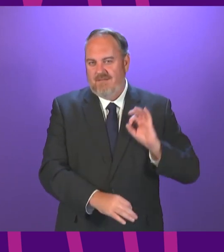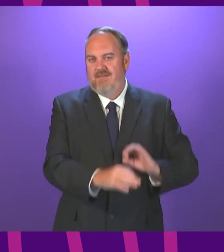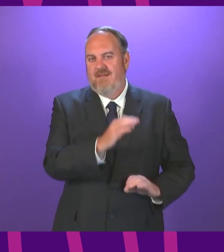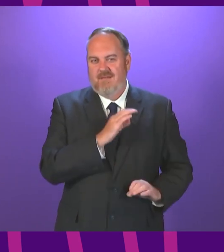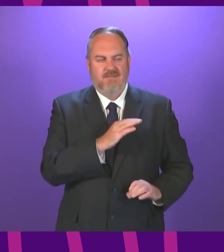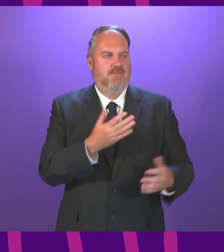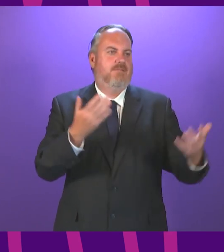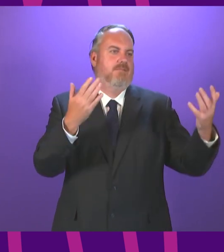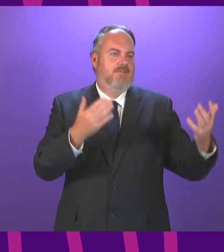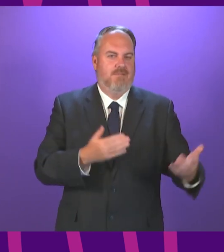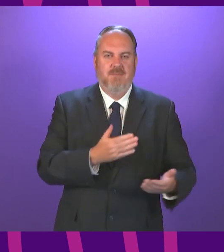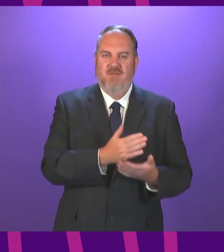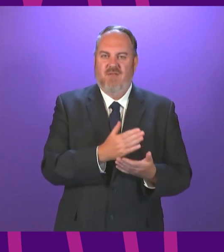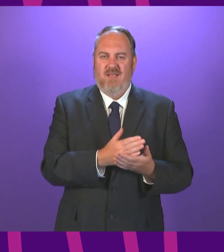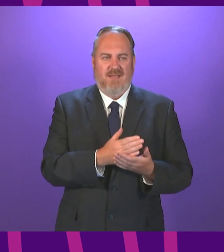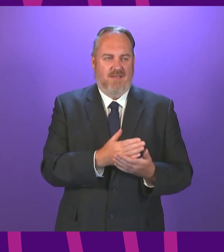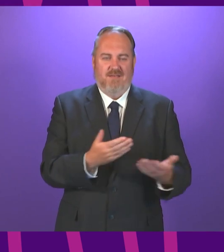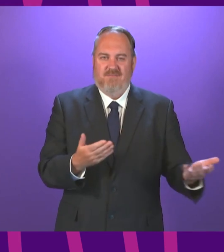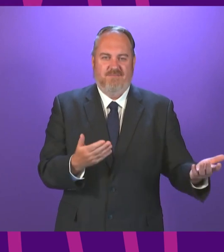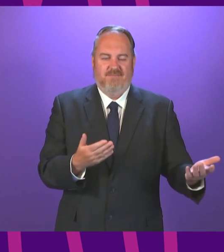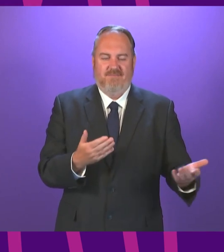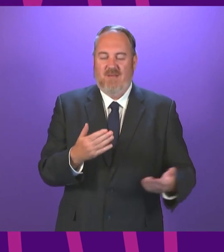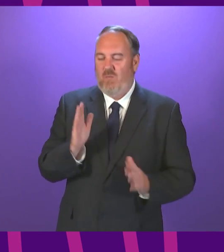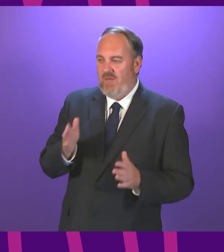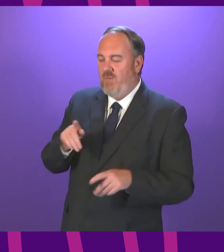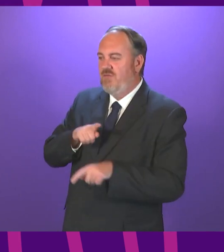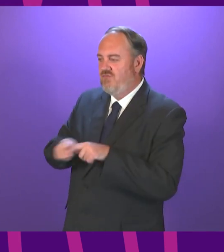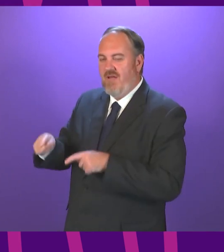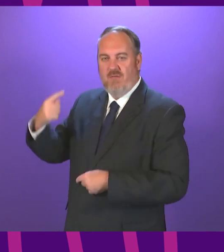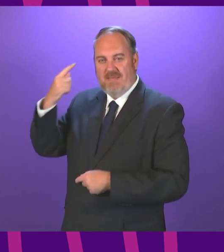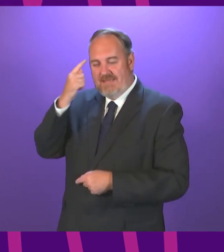if they were backed up by support for the sensible path that we seek to take through the pandemic.